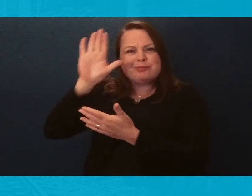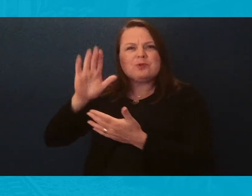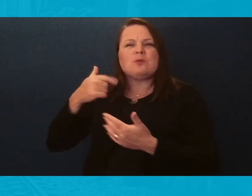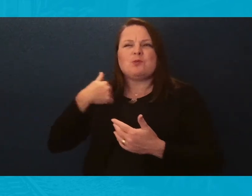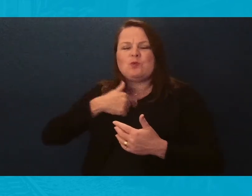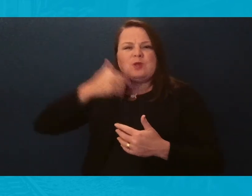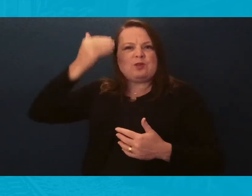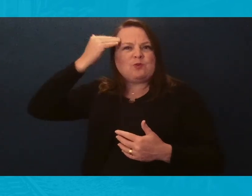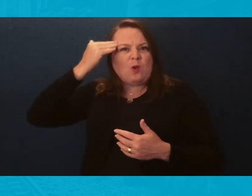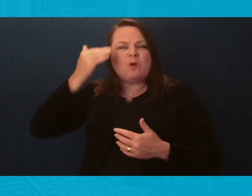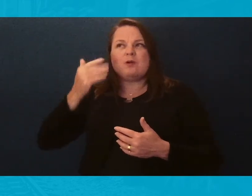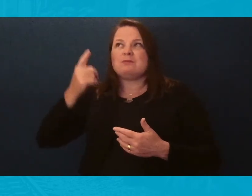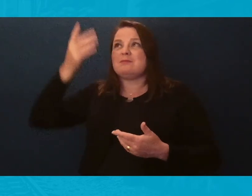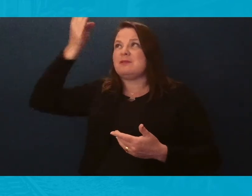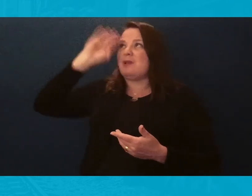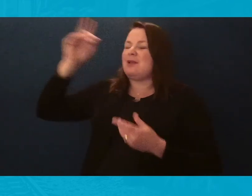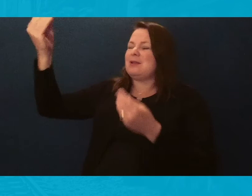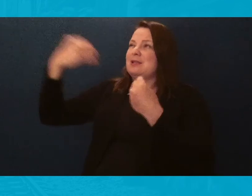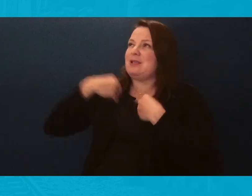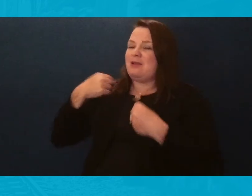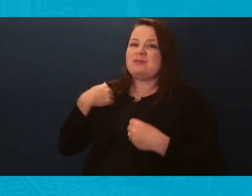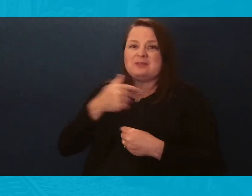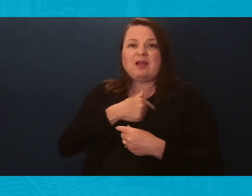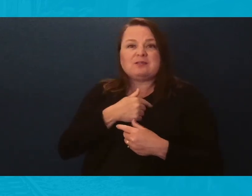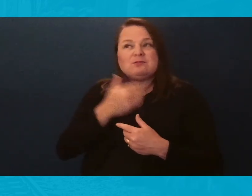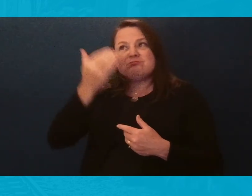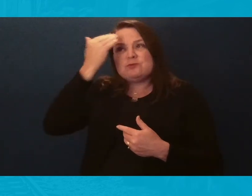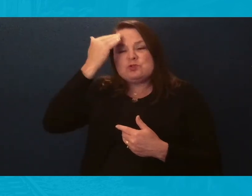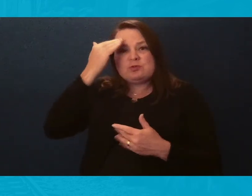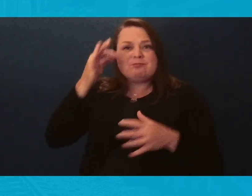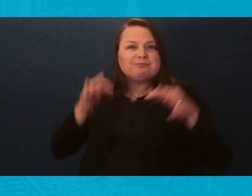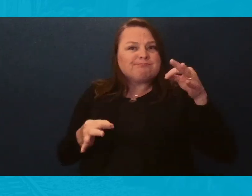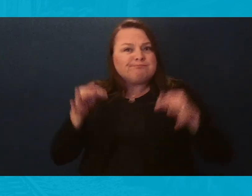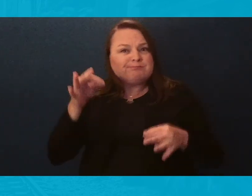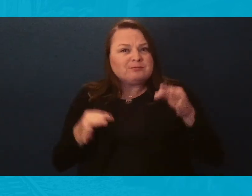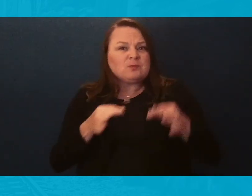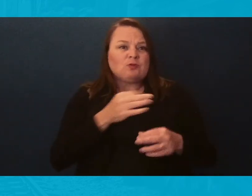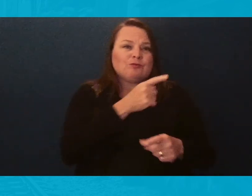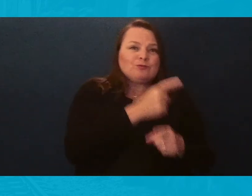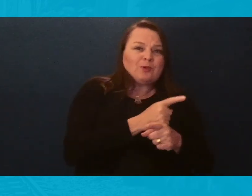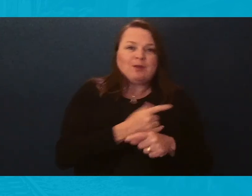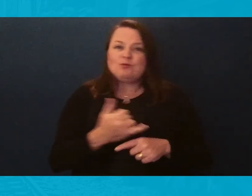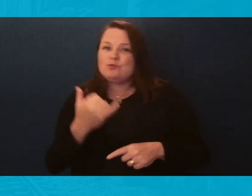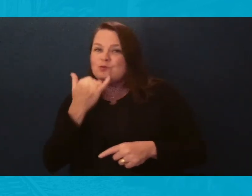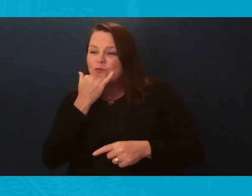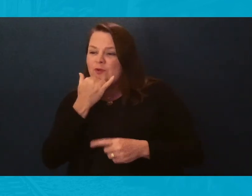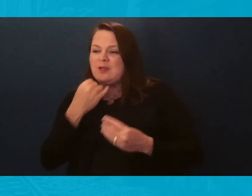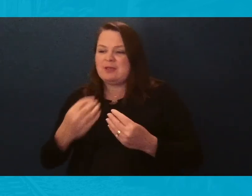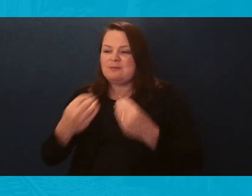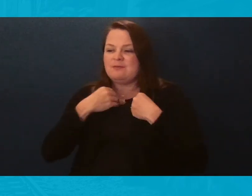There are challenges for the church. But we know that there is a God who gives us discernment, who helps us know right